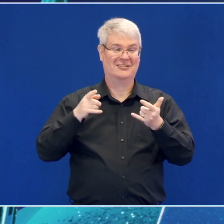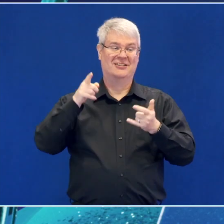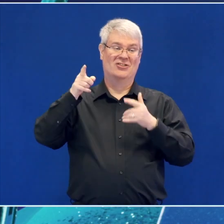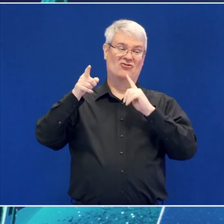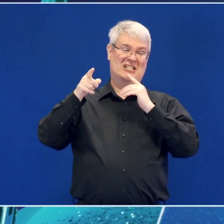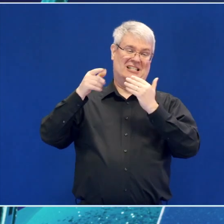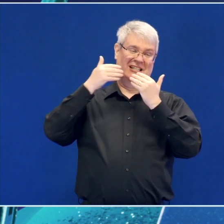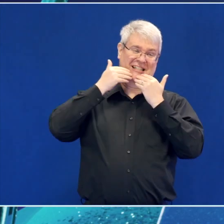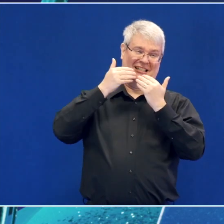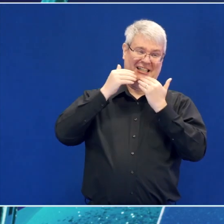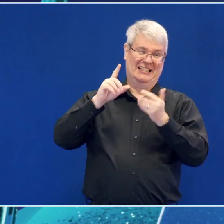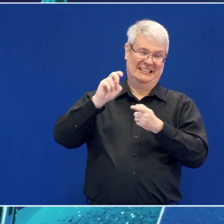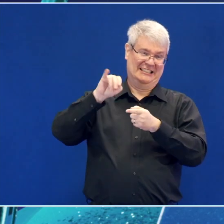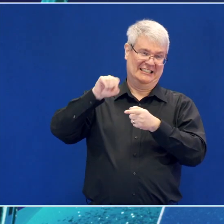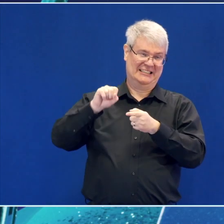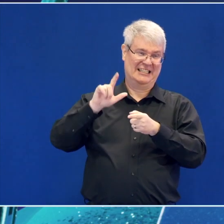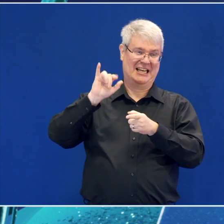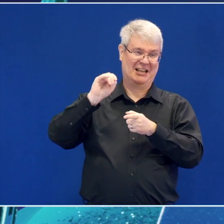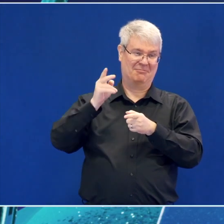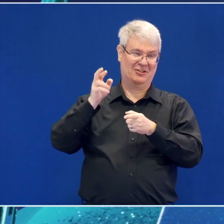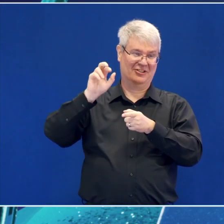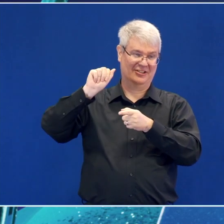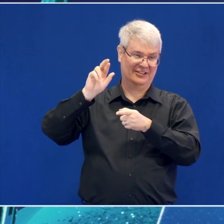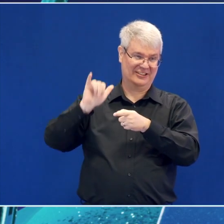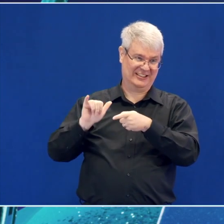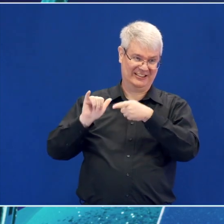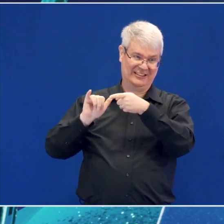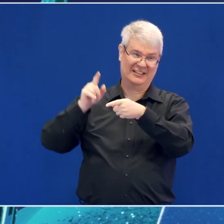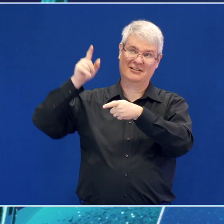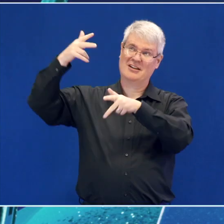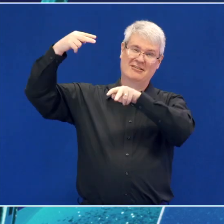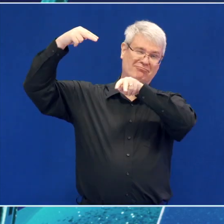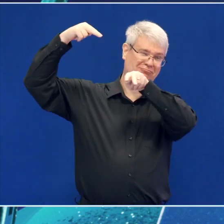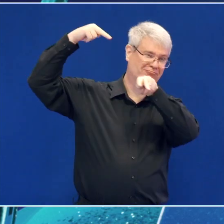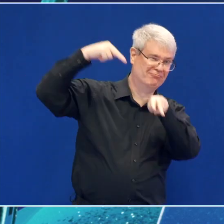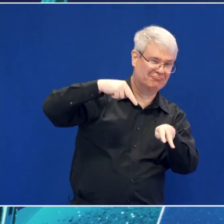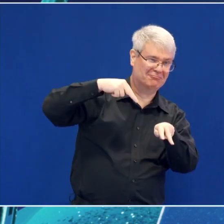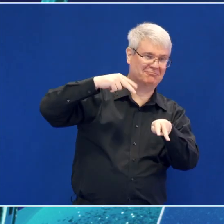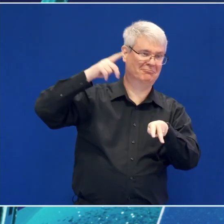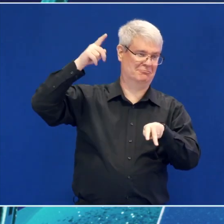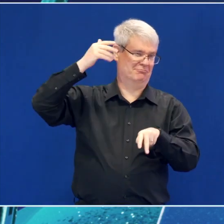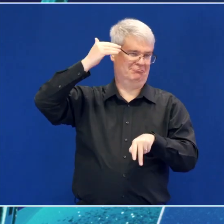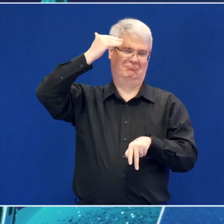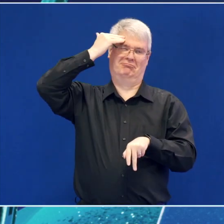And from this knowledge, this corpus of data -- oh, by the way, important thing,